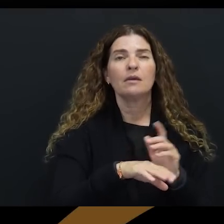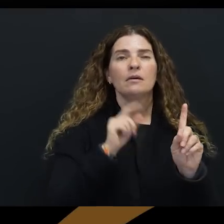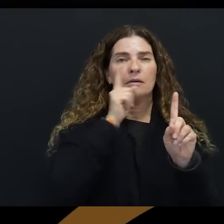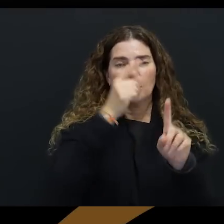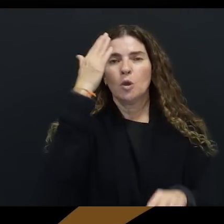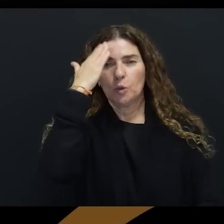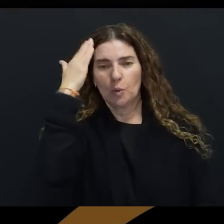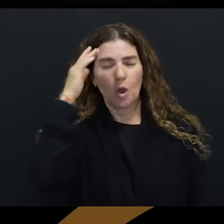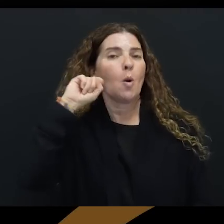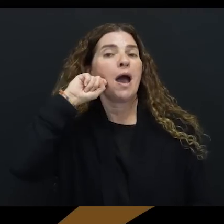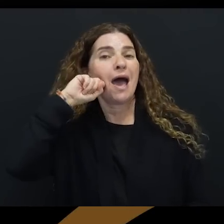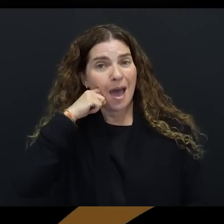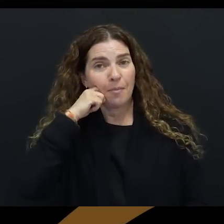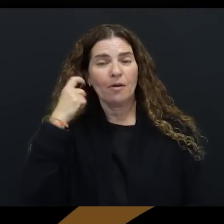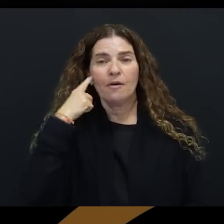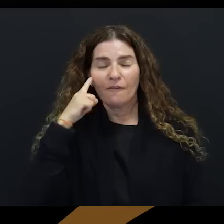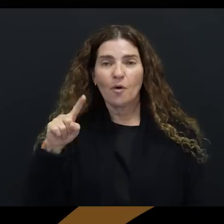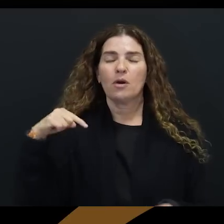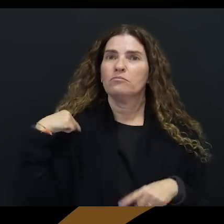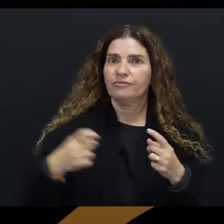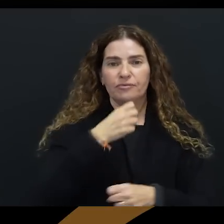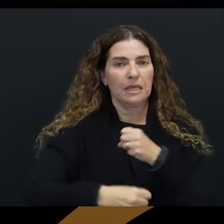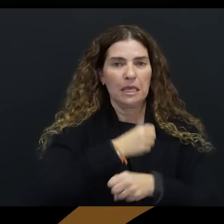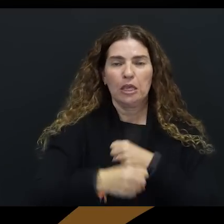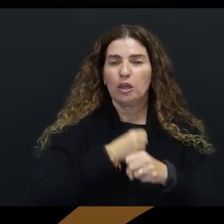For decades, Apple has taken significant strides to ensure that everyone